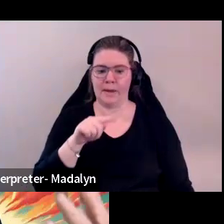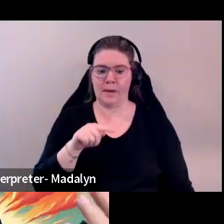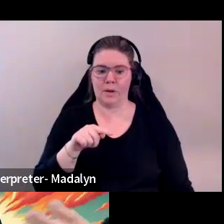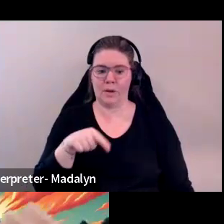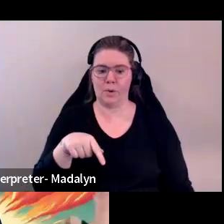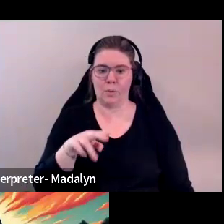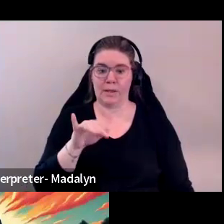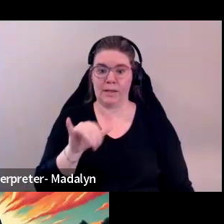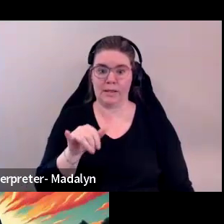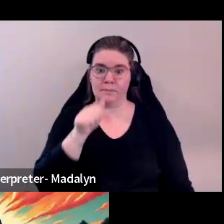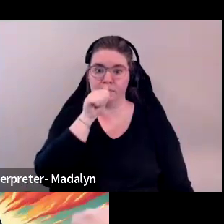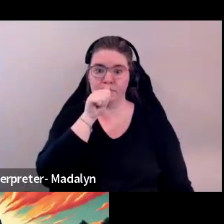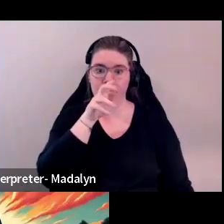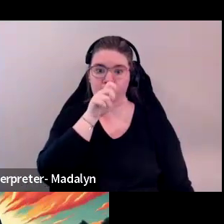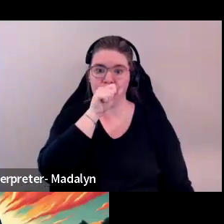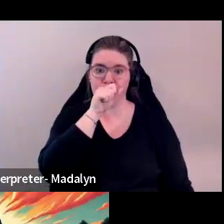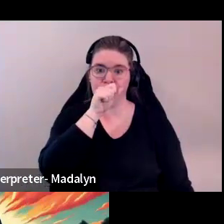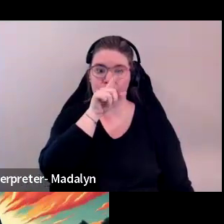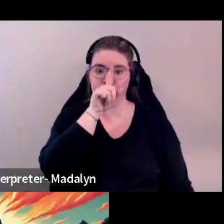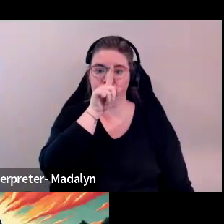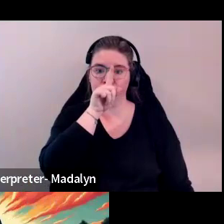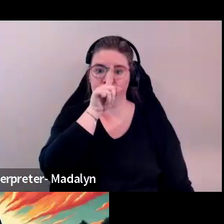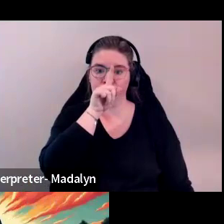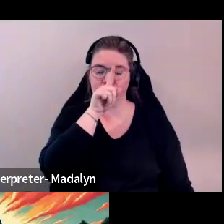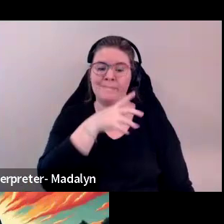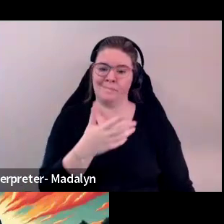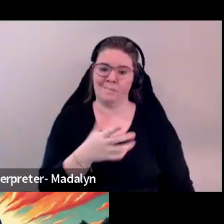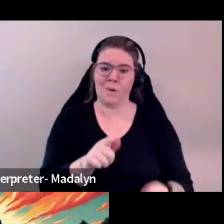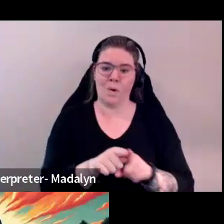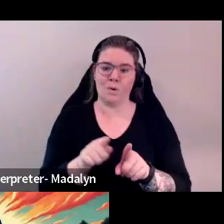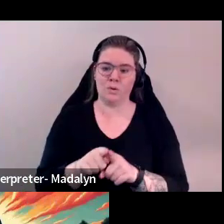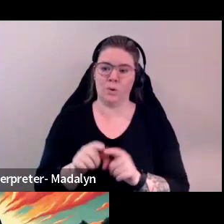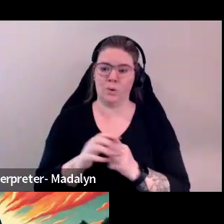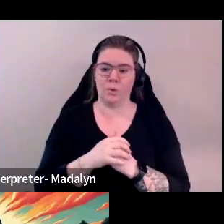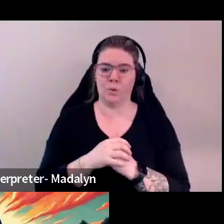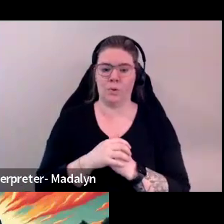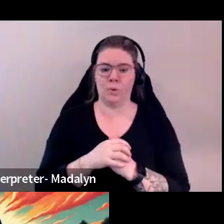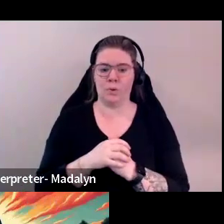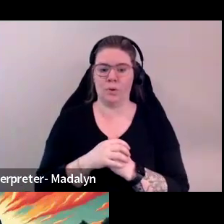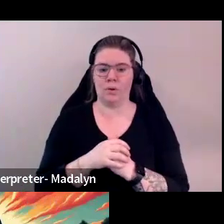Tom Olin: You know, it's been silent. Tom Olin: and you gotta also, kinda I don't know if it's I would say